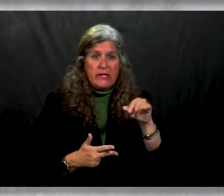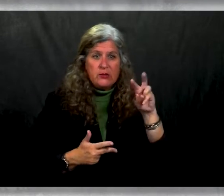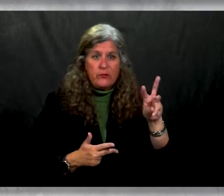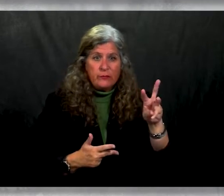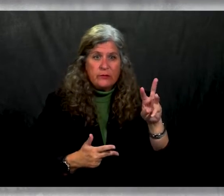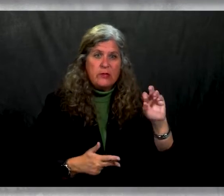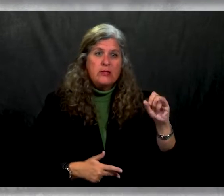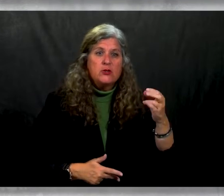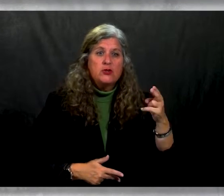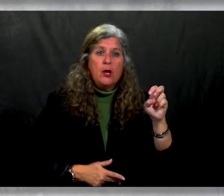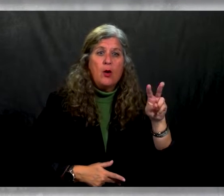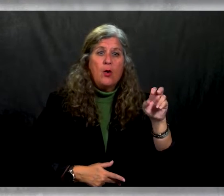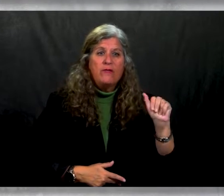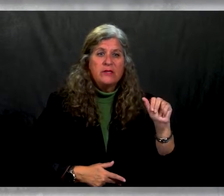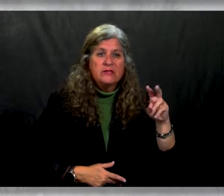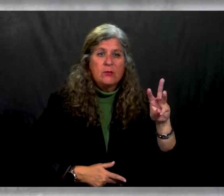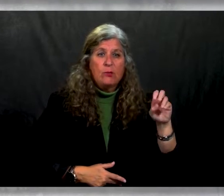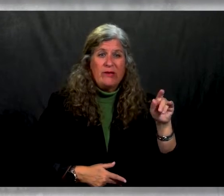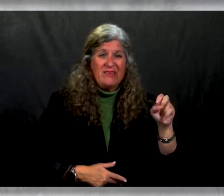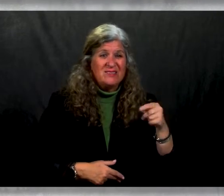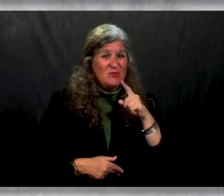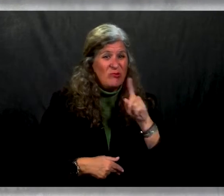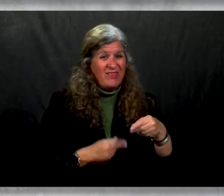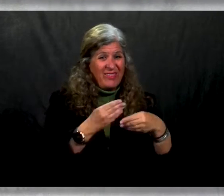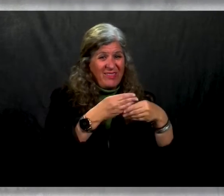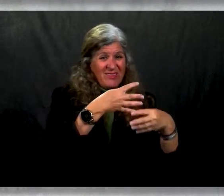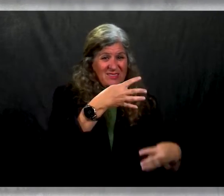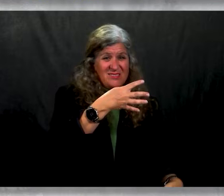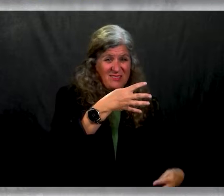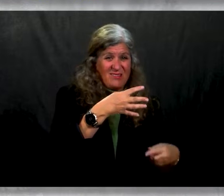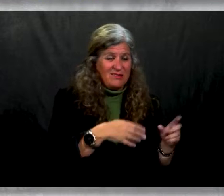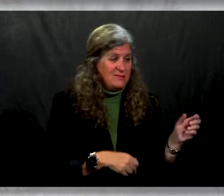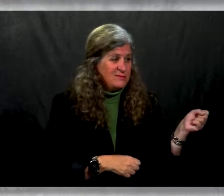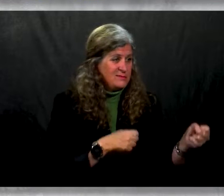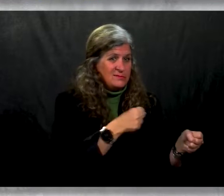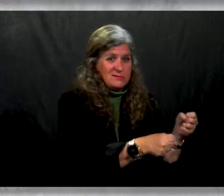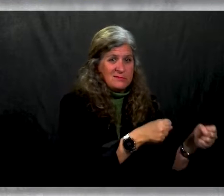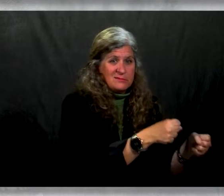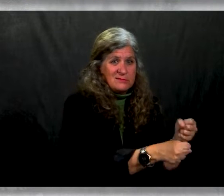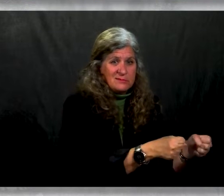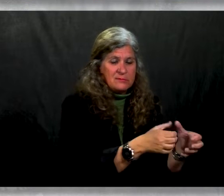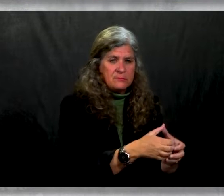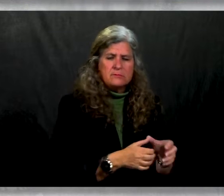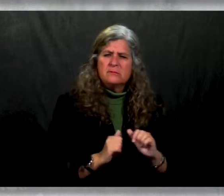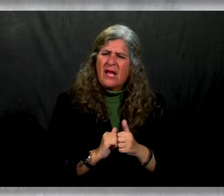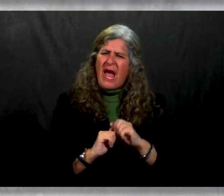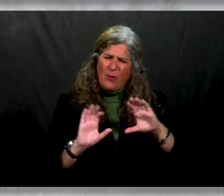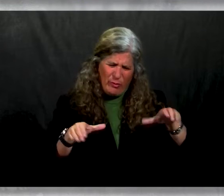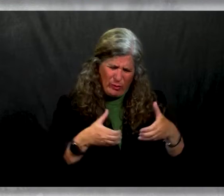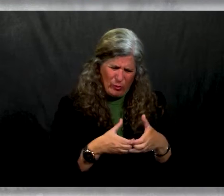It becomes a very long list. How were these groups specifically targeted, and were Jews treated any differently?